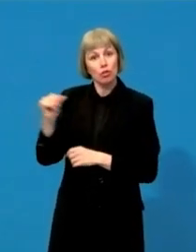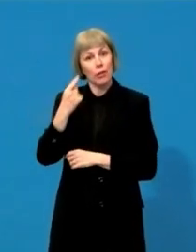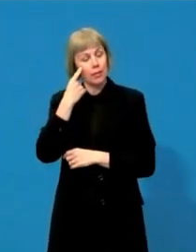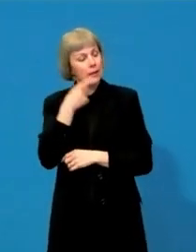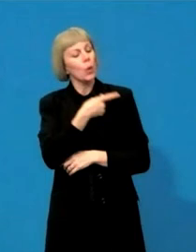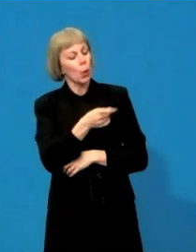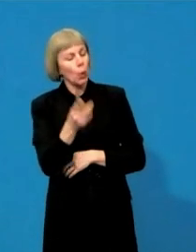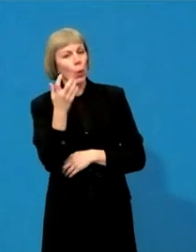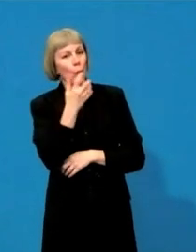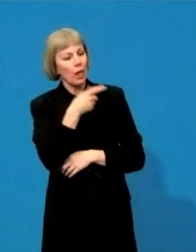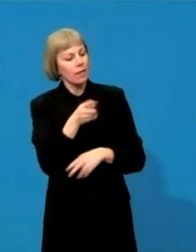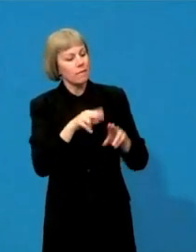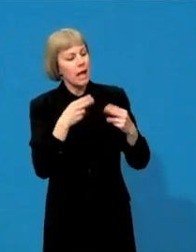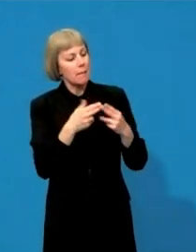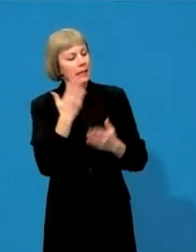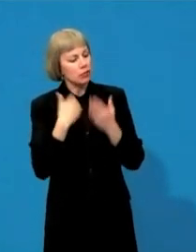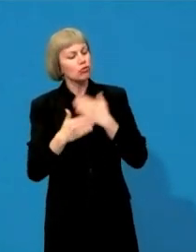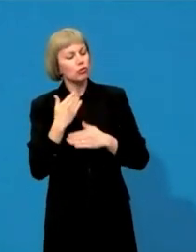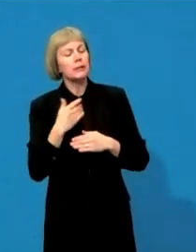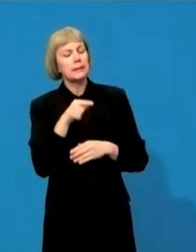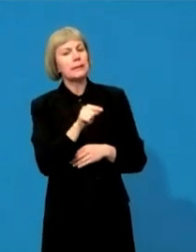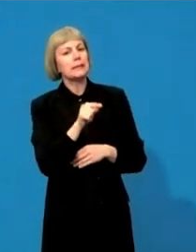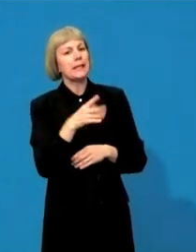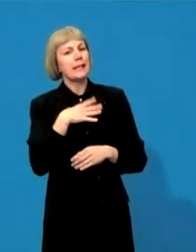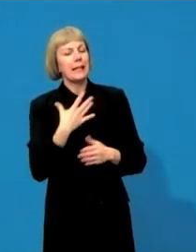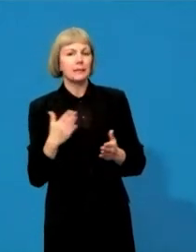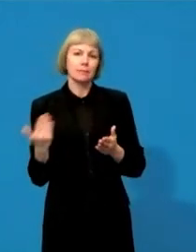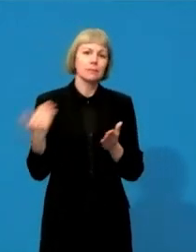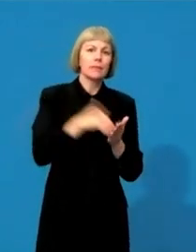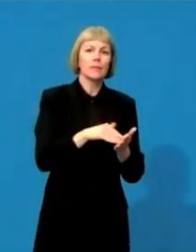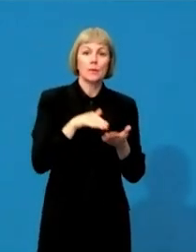because of that history? Yes, I think so.